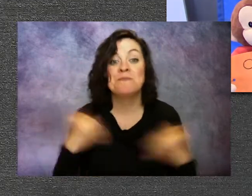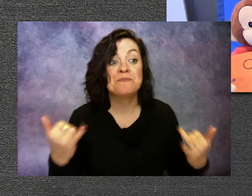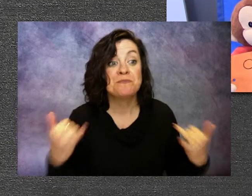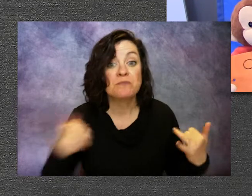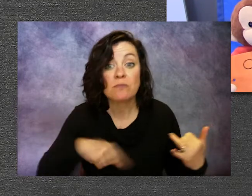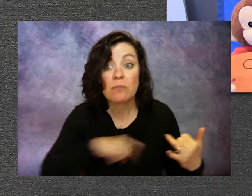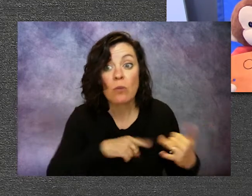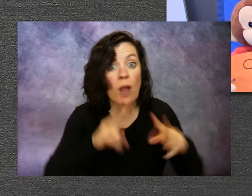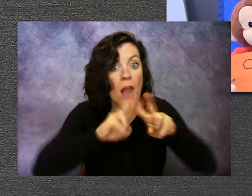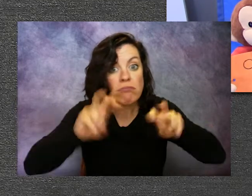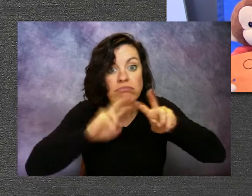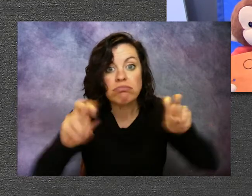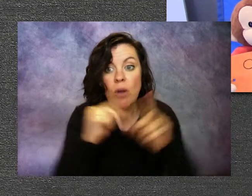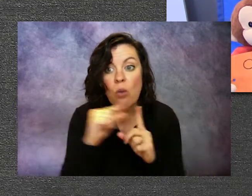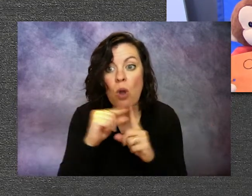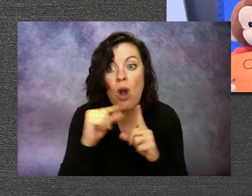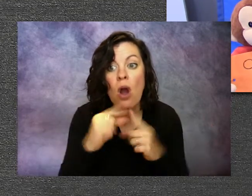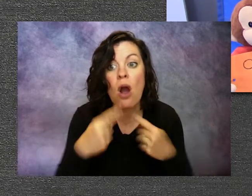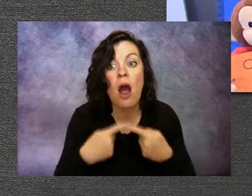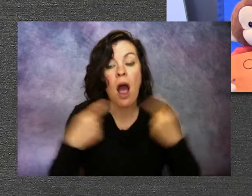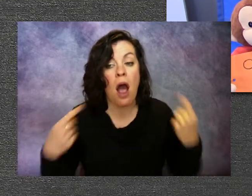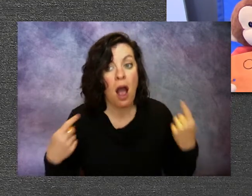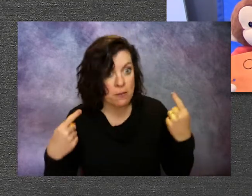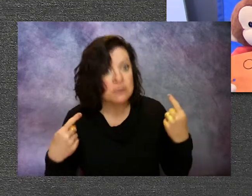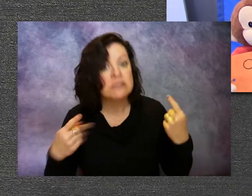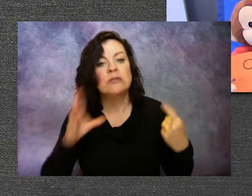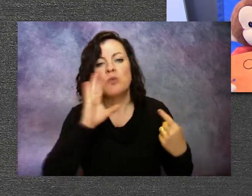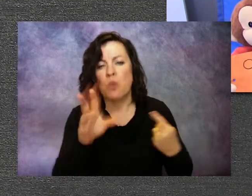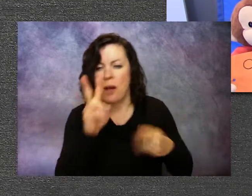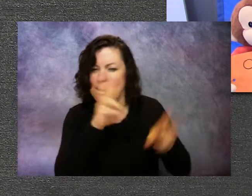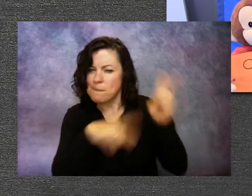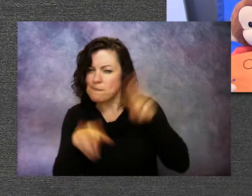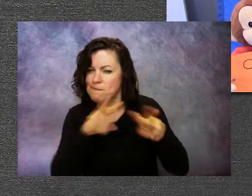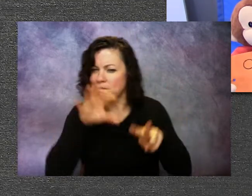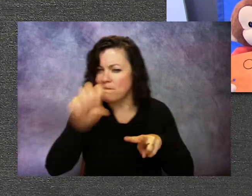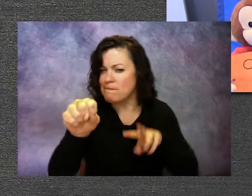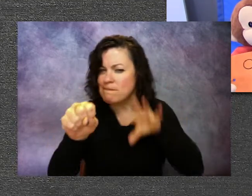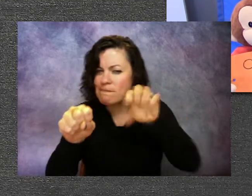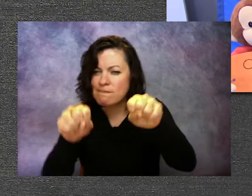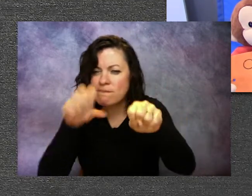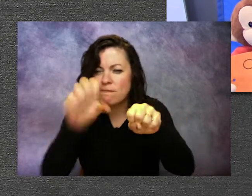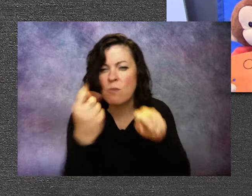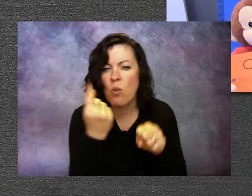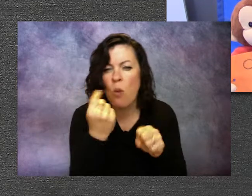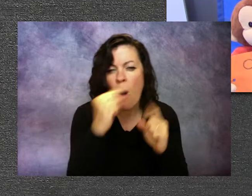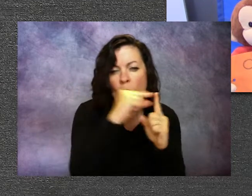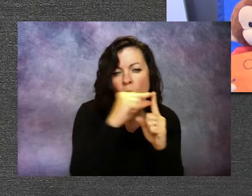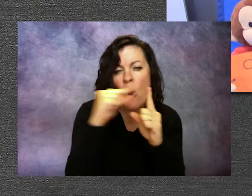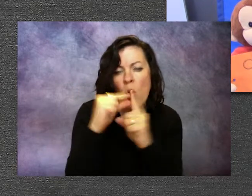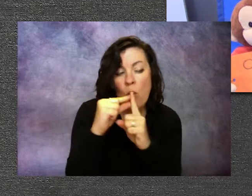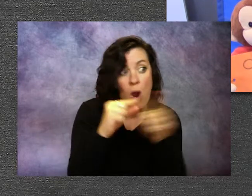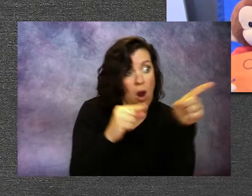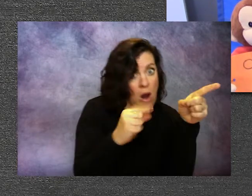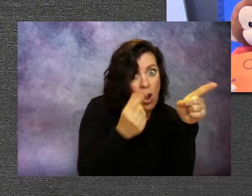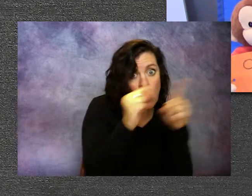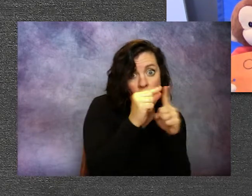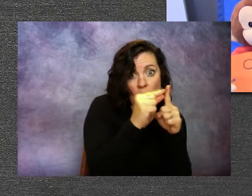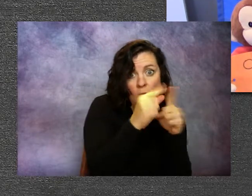and then we're going to try to find the opposite by deducing. I'm gonna read them for you at home. If you know how to read some of them,